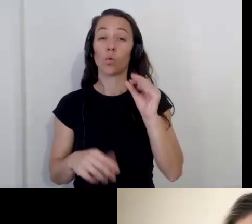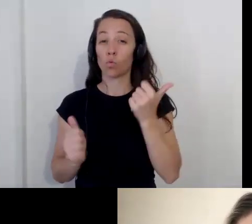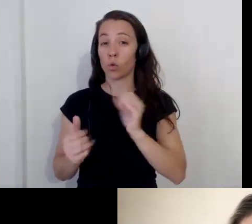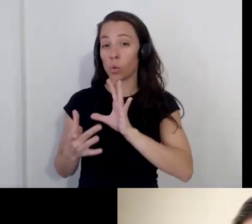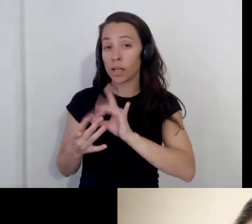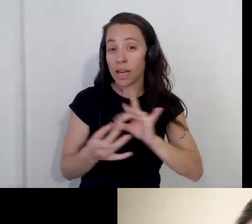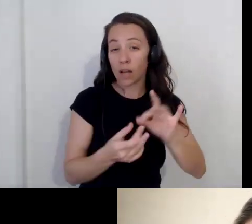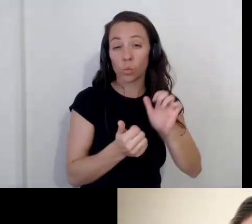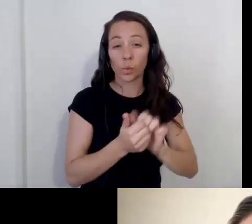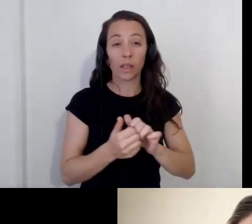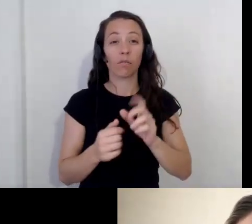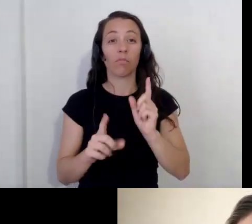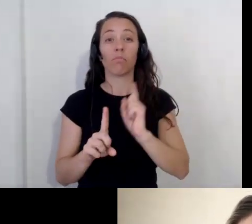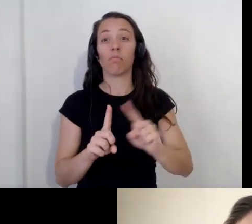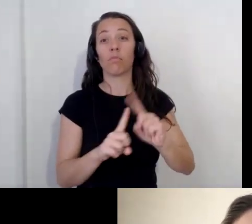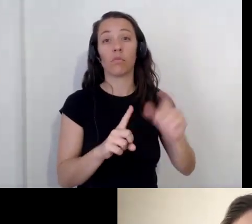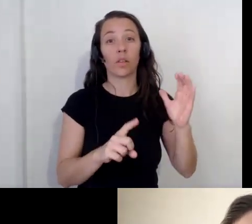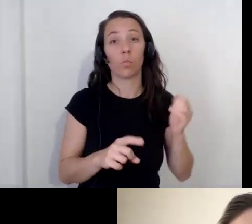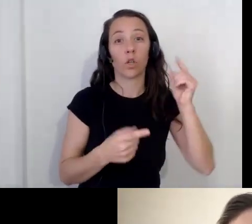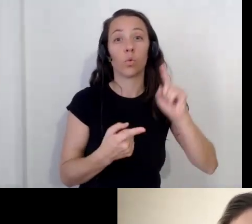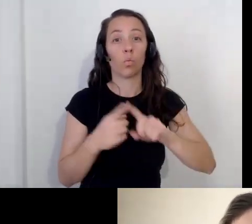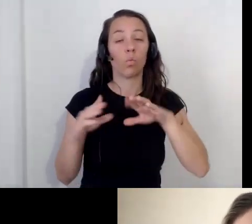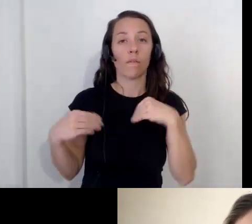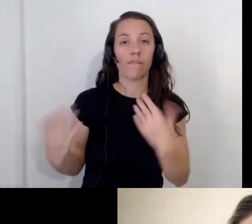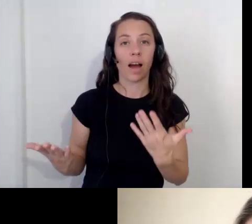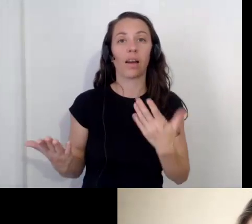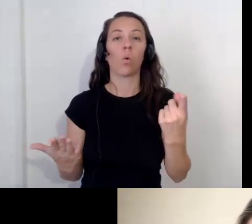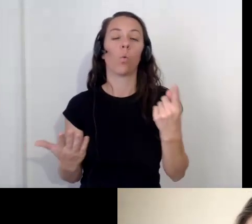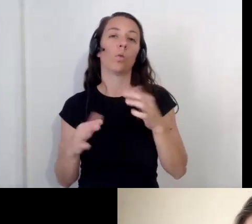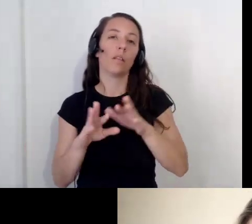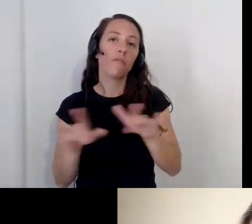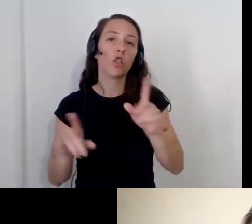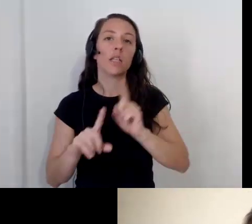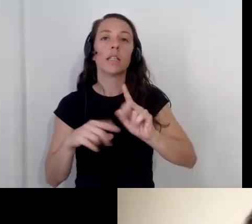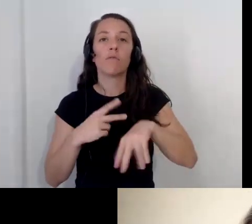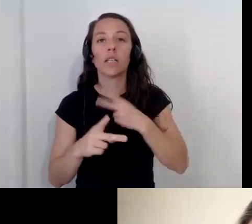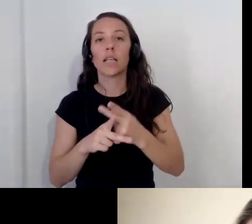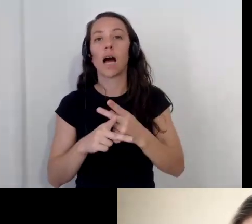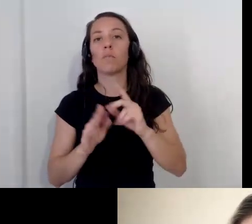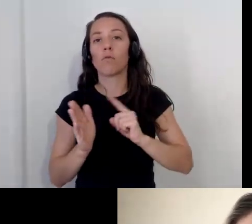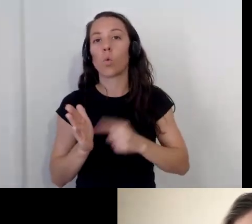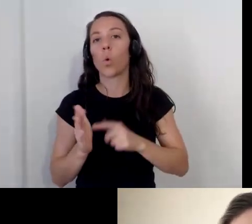possible to provide that kind of diversity of roles. So I would say keep an eye out for